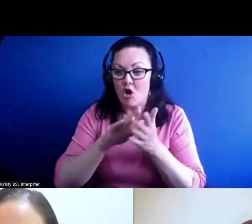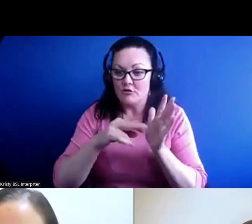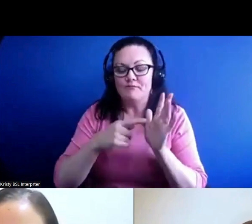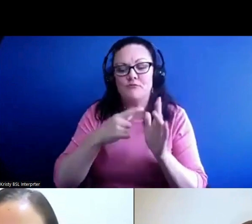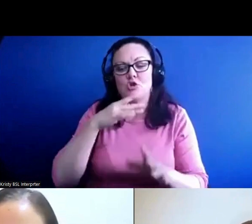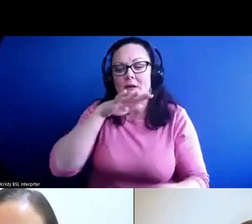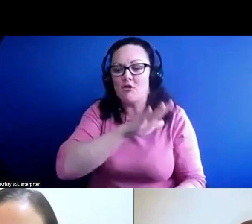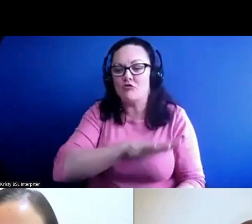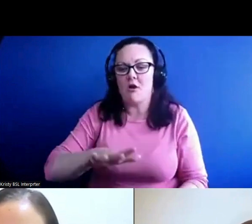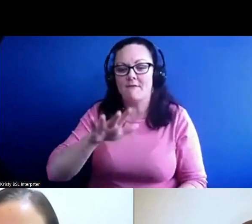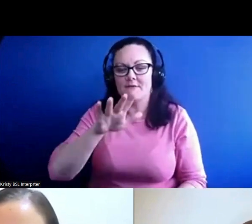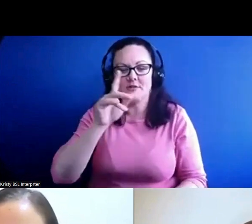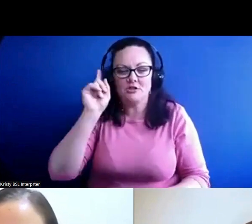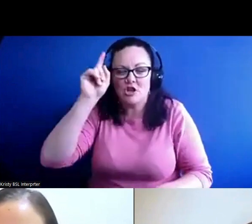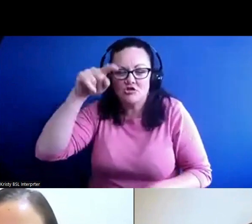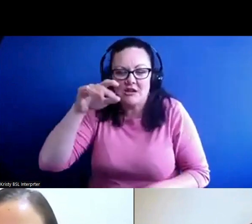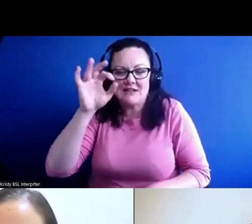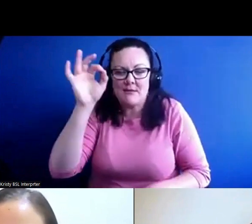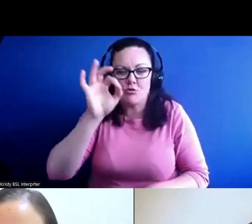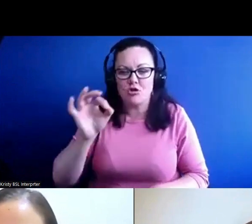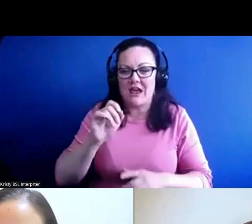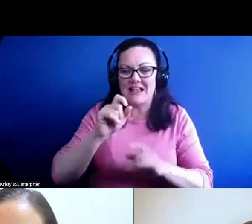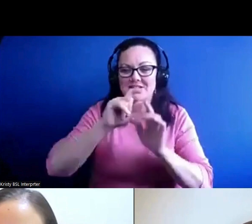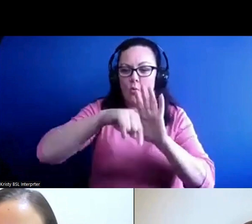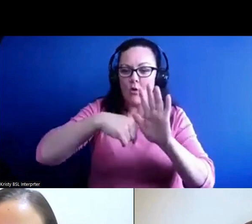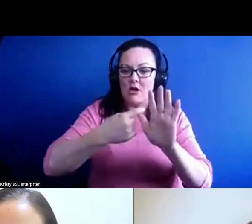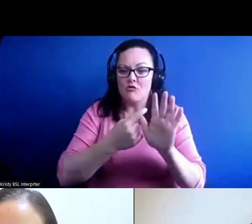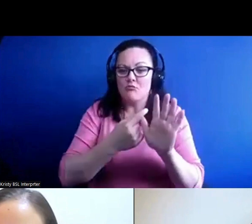percentage of project research should go to monitoring and